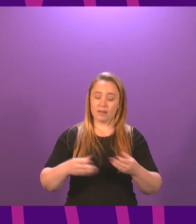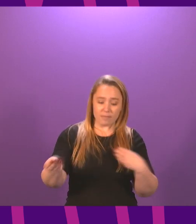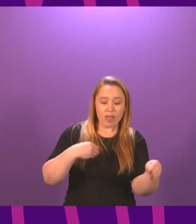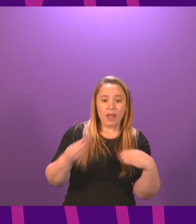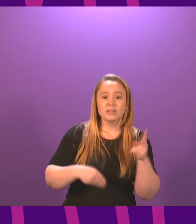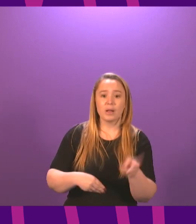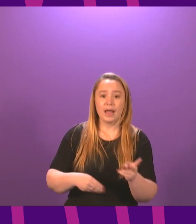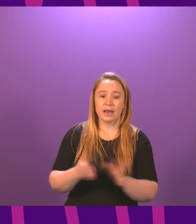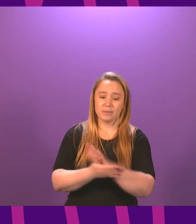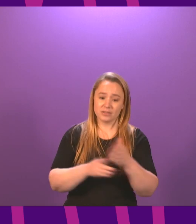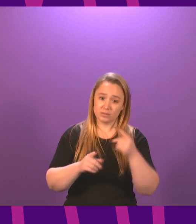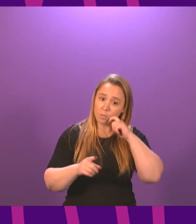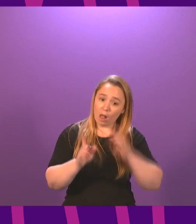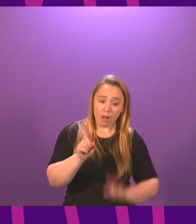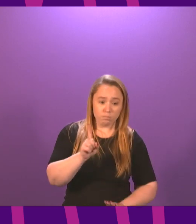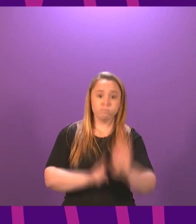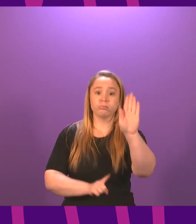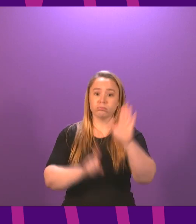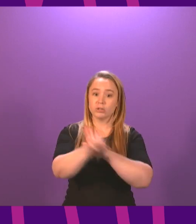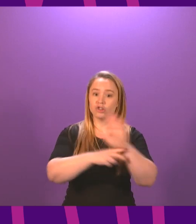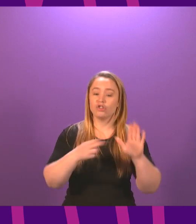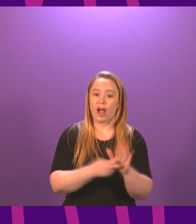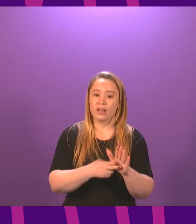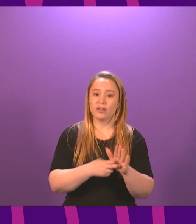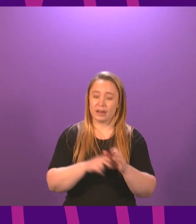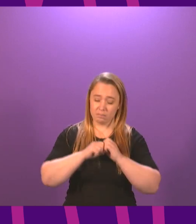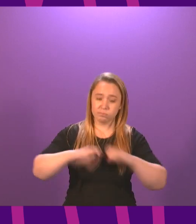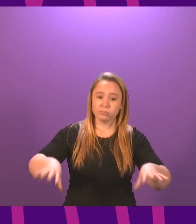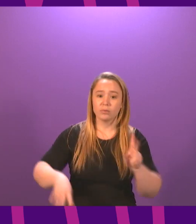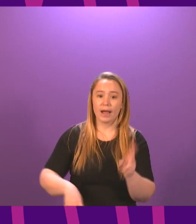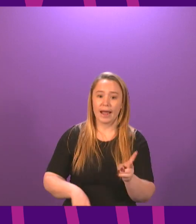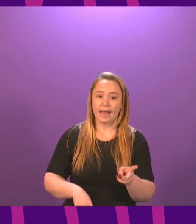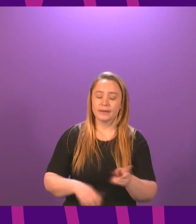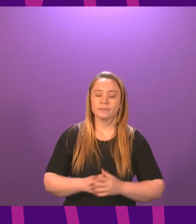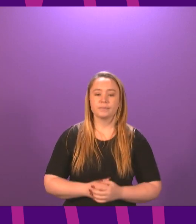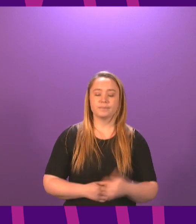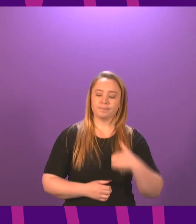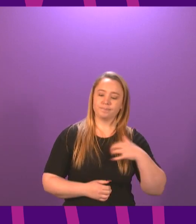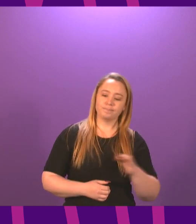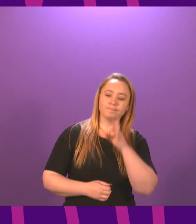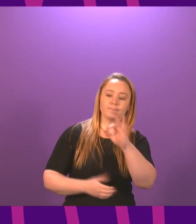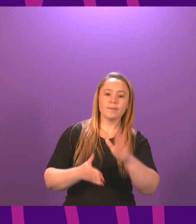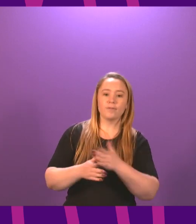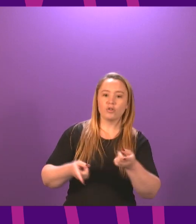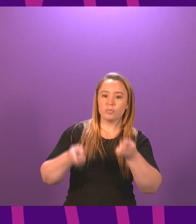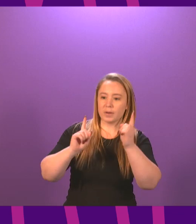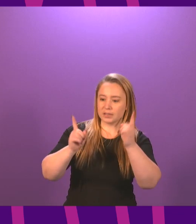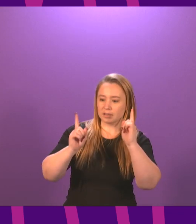reducing them further over Christmas might mean that a sharp increase in January becomes inevitable. I would like to ask the First Minister about compliance with level 4 restrictions. I have